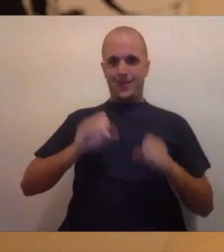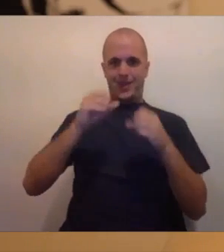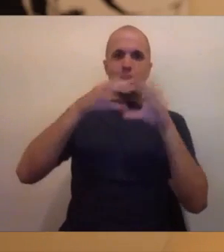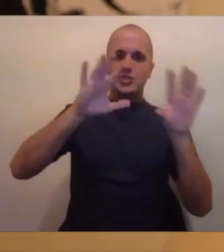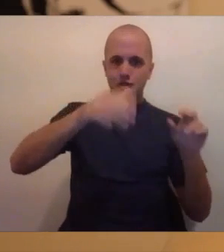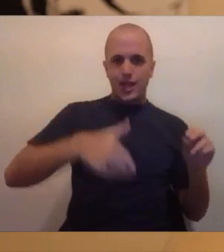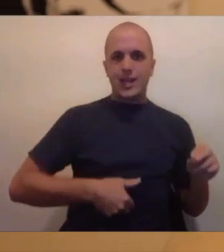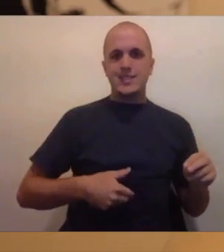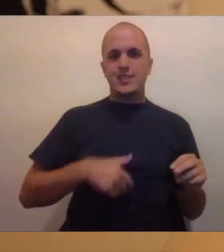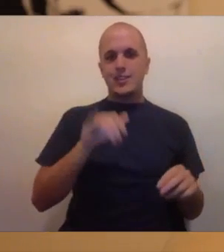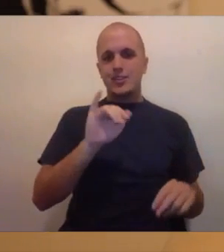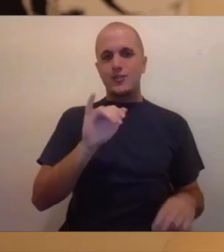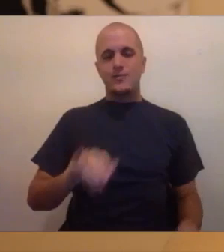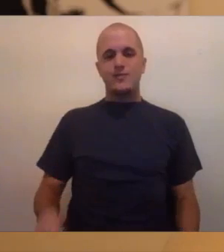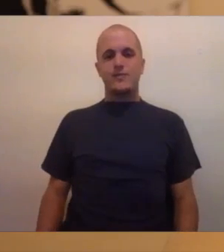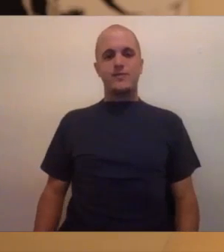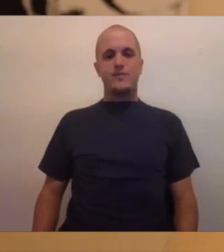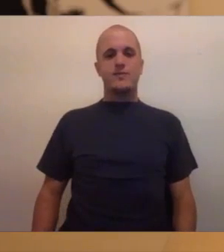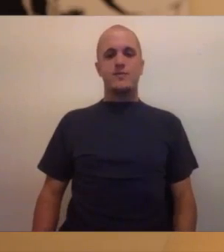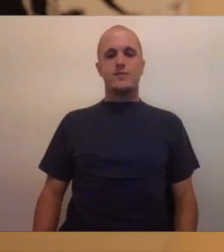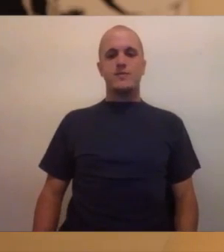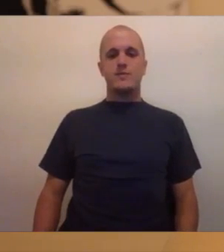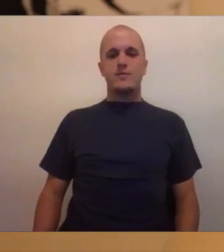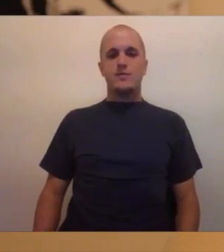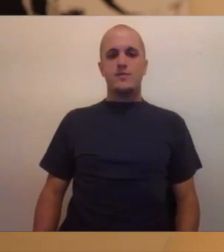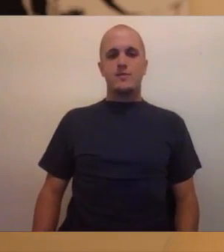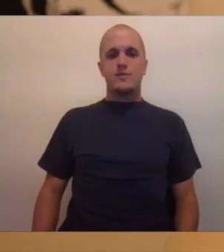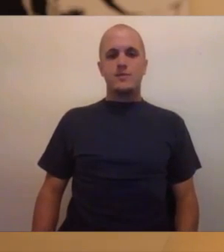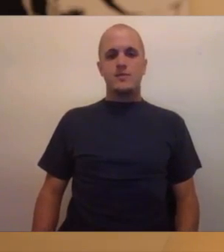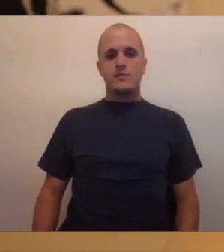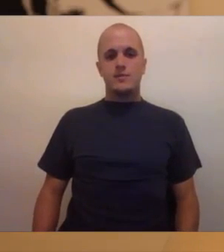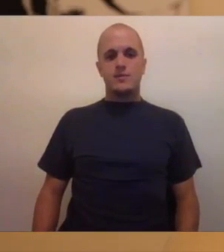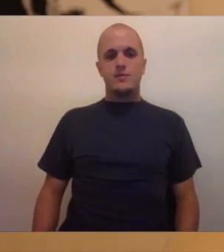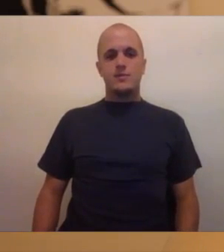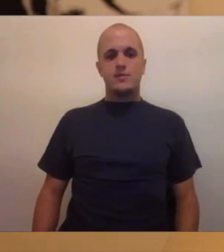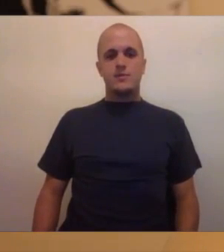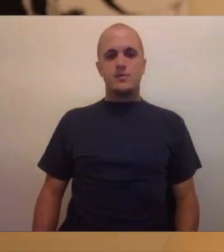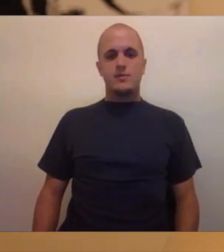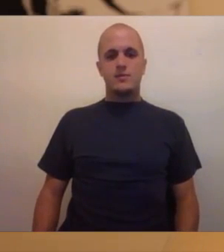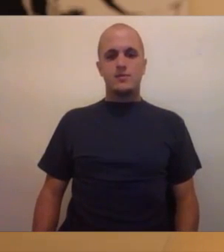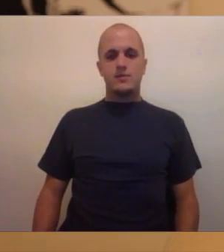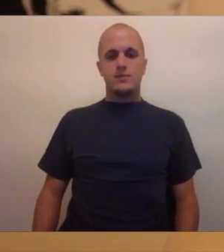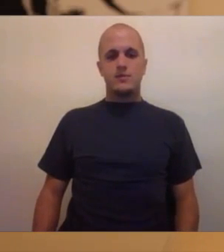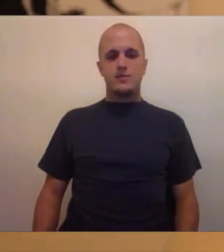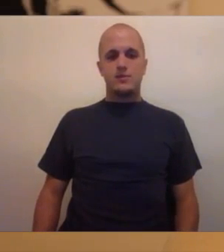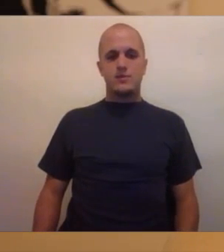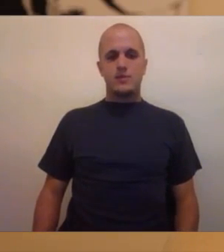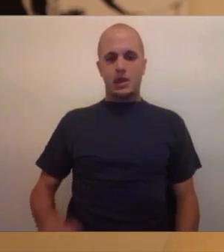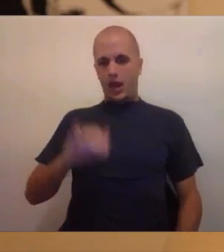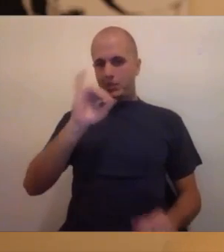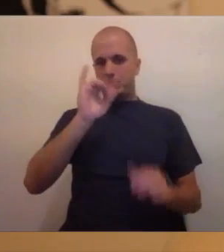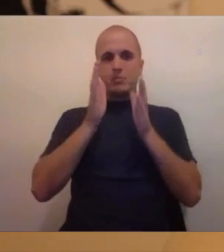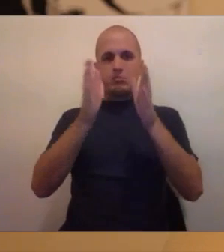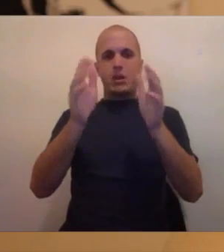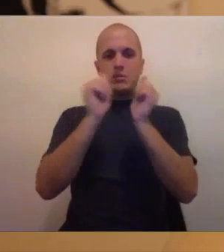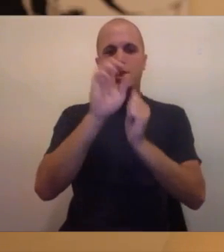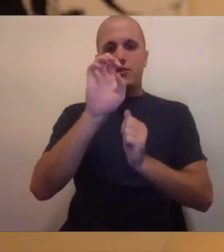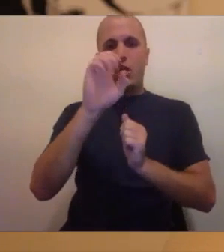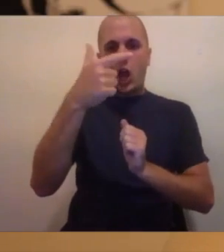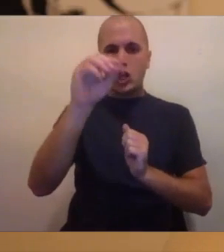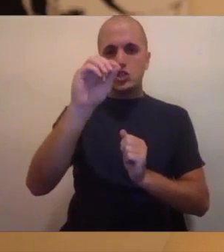or depression, you can lose your instinct.